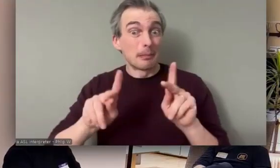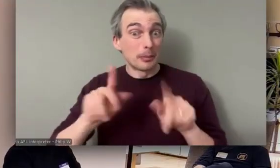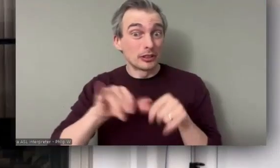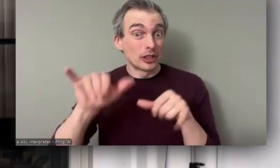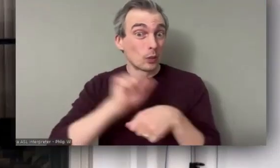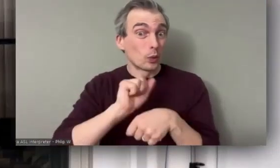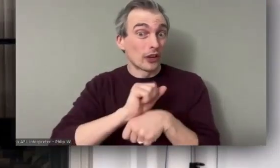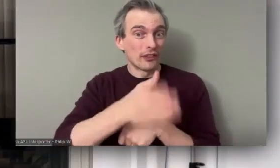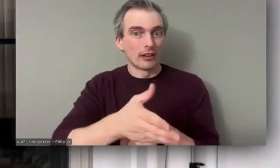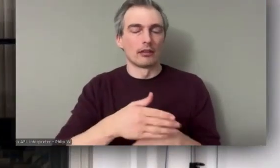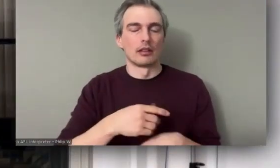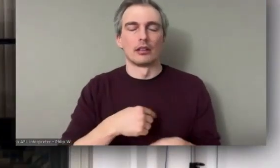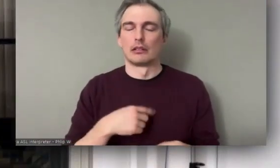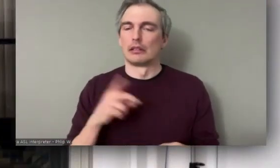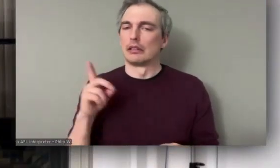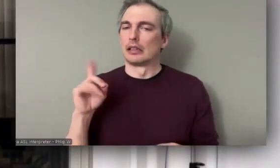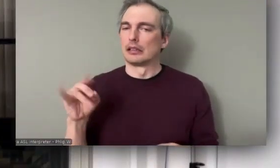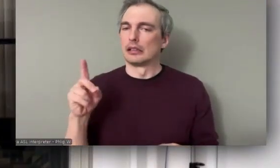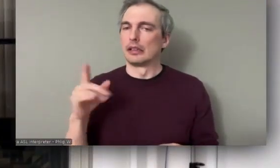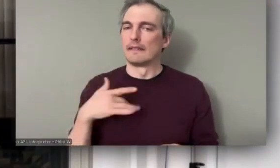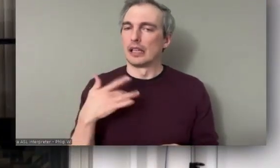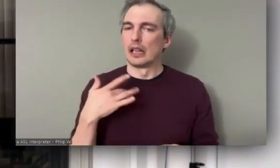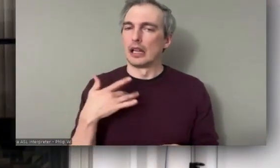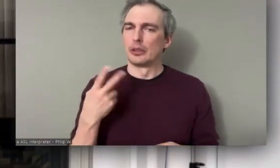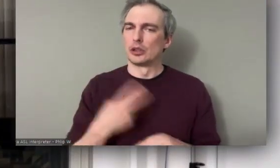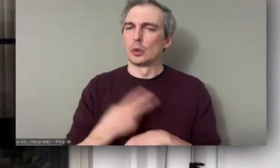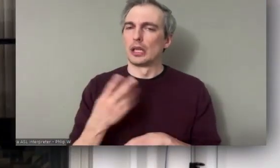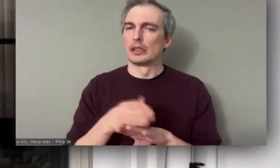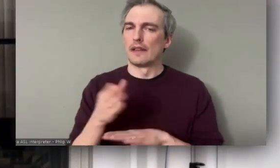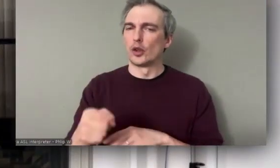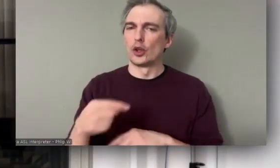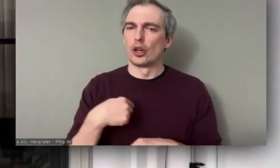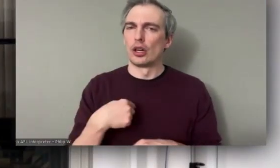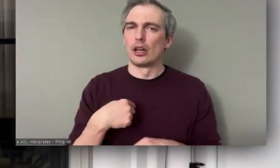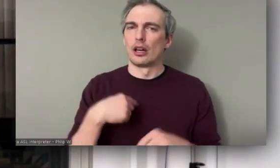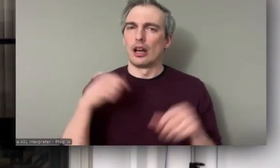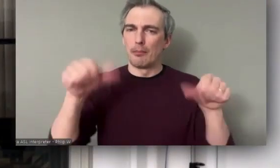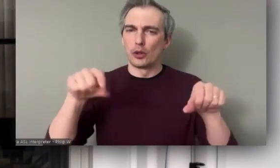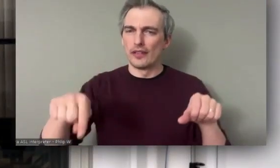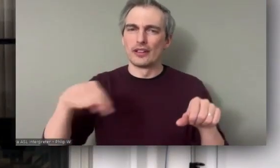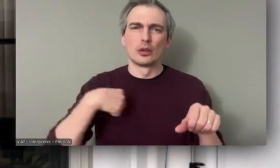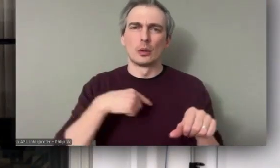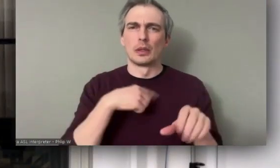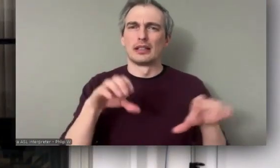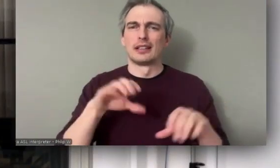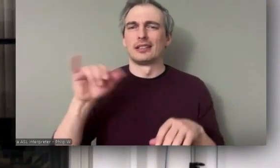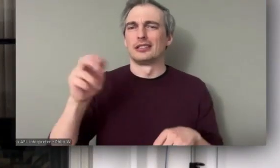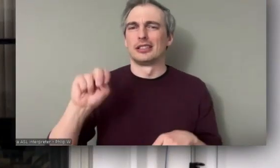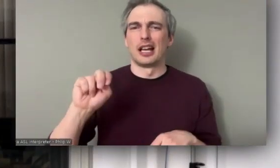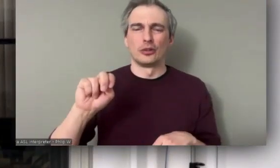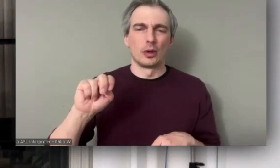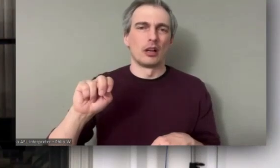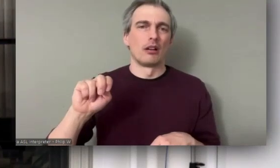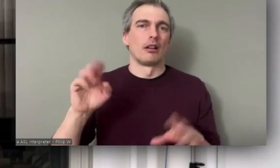there? I think, two days after I posted this -- we decided to do this January meetup. Just like... Oh, okay. I'll do this.